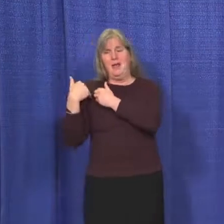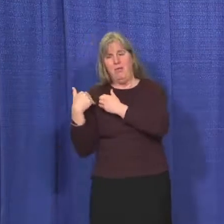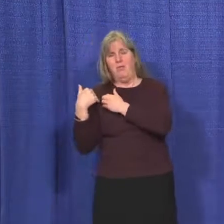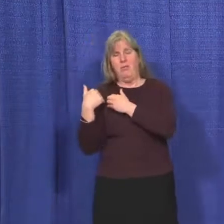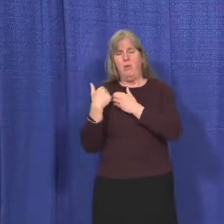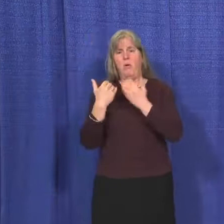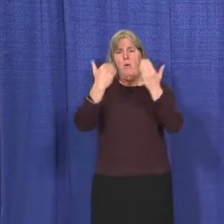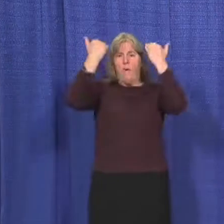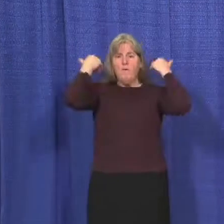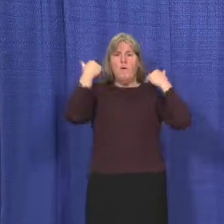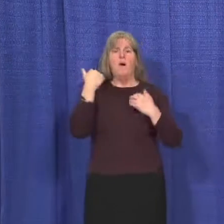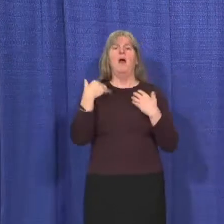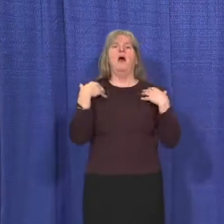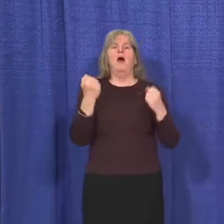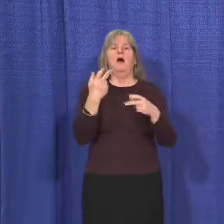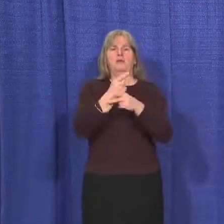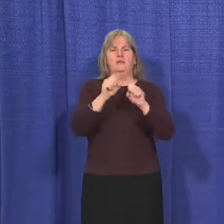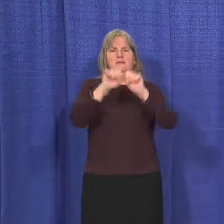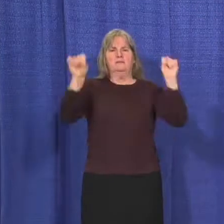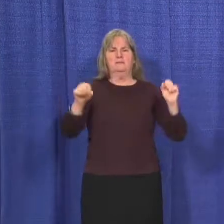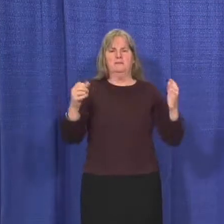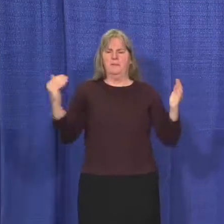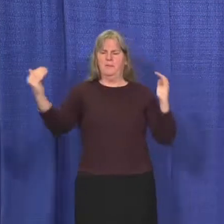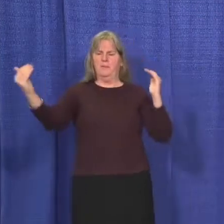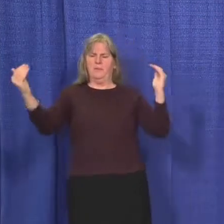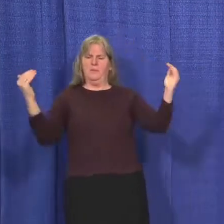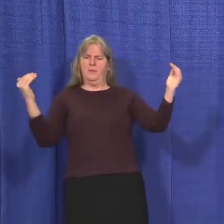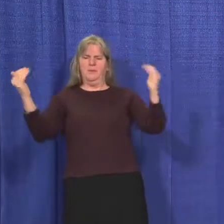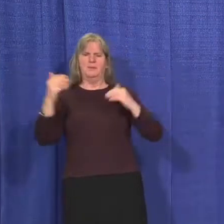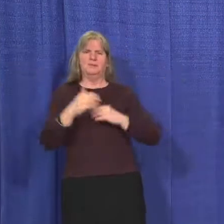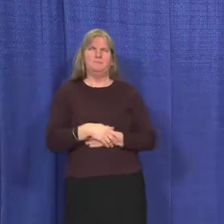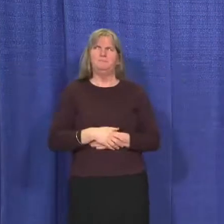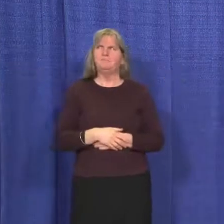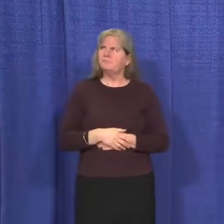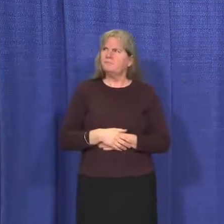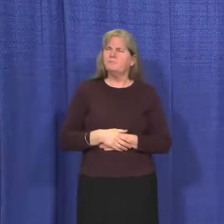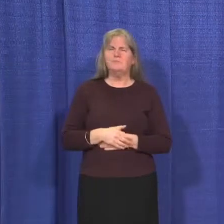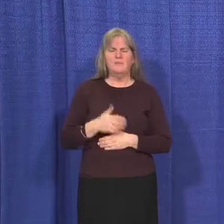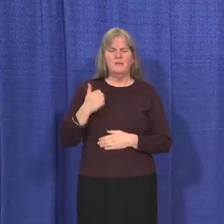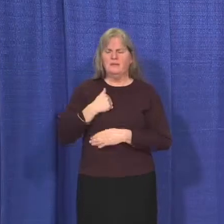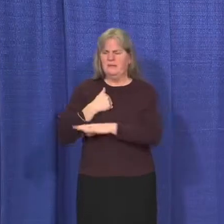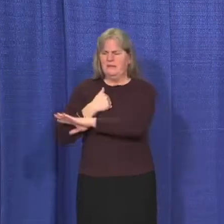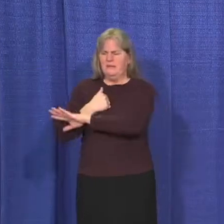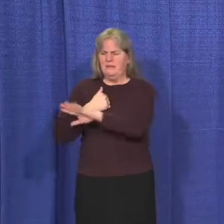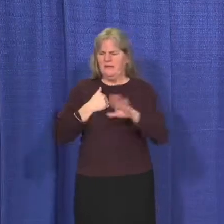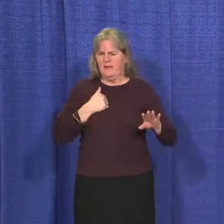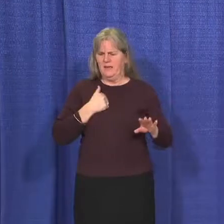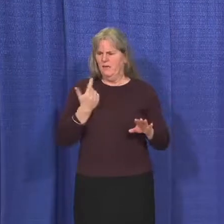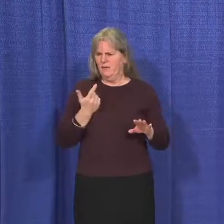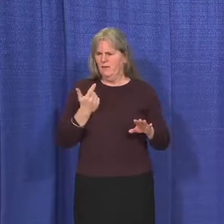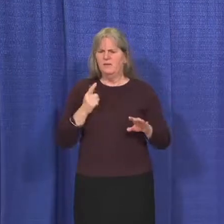burden on the healthcare system. It is clear from watching around the country there is debate about how strict and how long